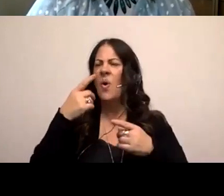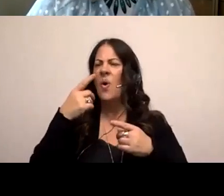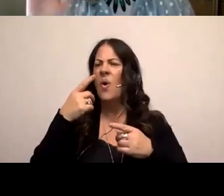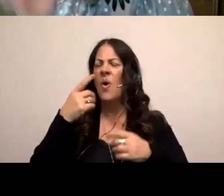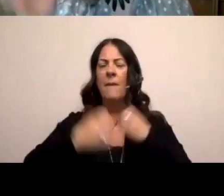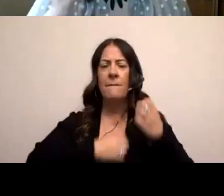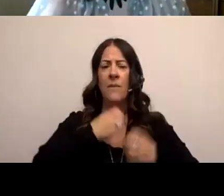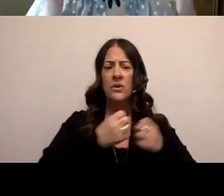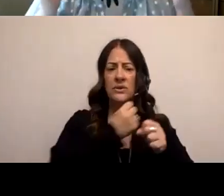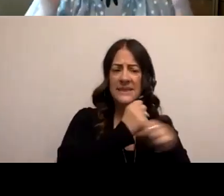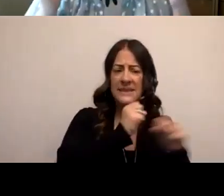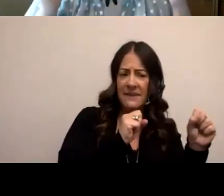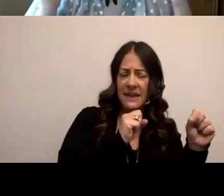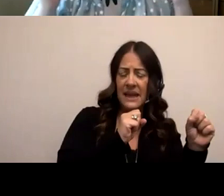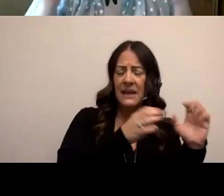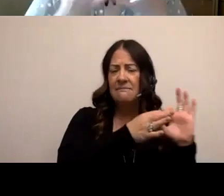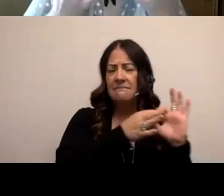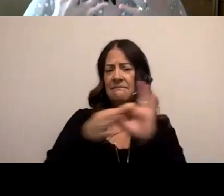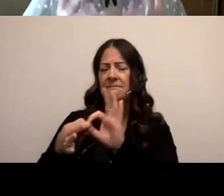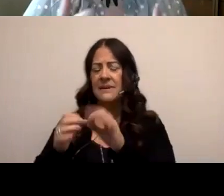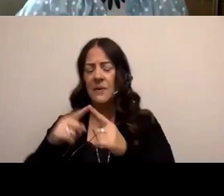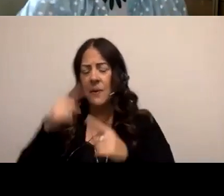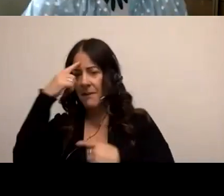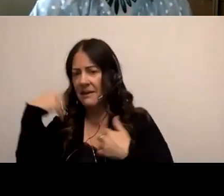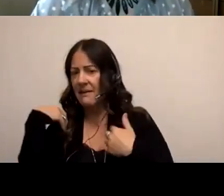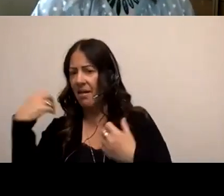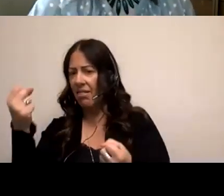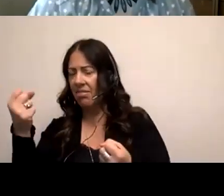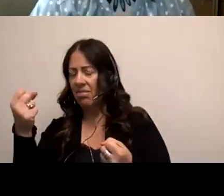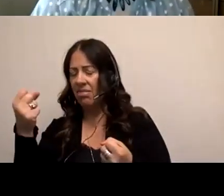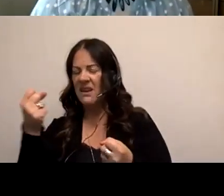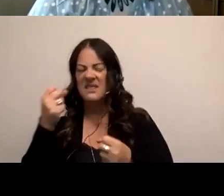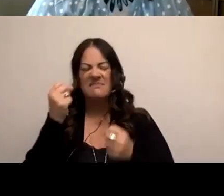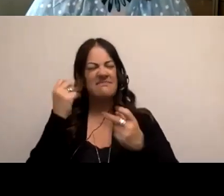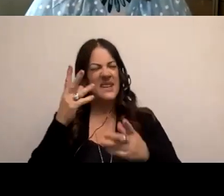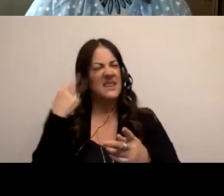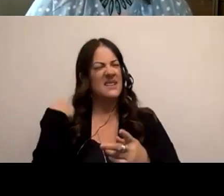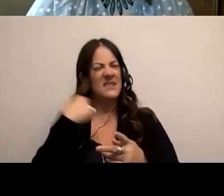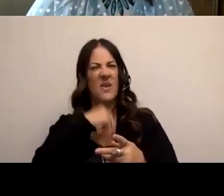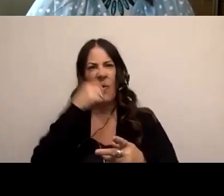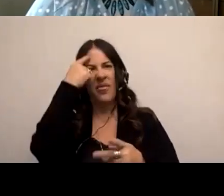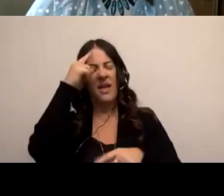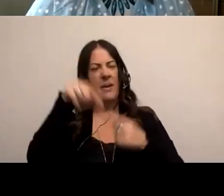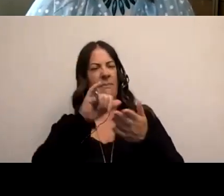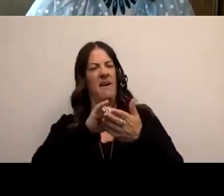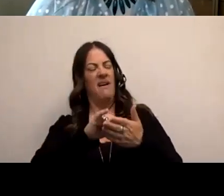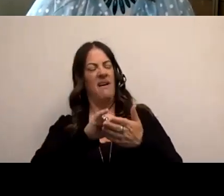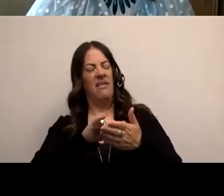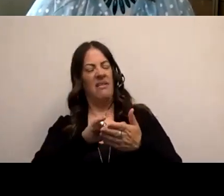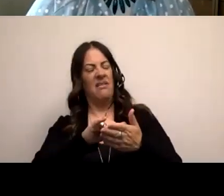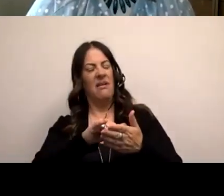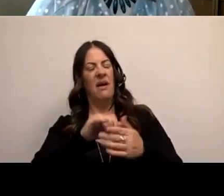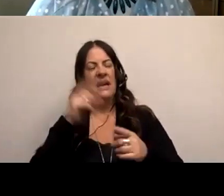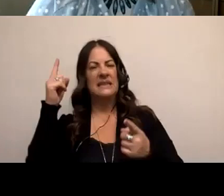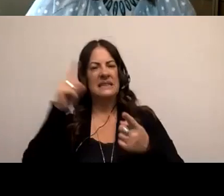AREN'T ALWAYS IN THE FOREFRONT OF OUR MINDS UNTIL WE'RE IN THE SITUATION WHERE WE REALLY SEE A NEED FOR IT